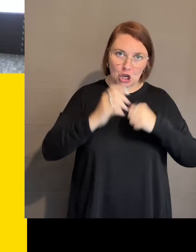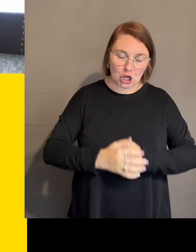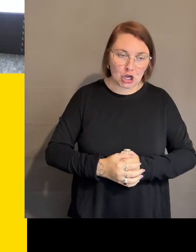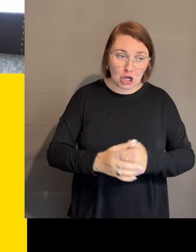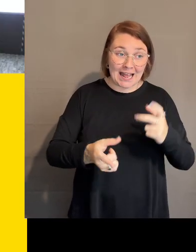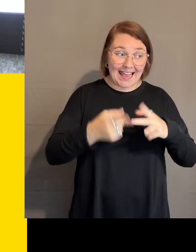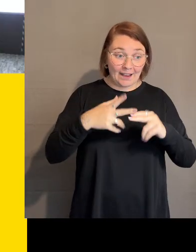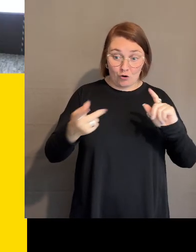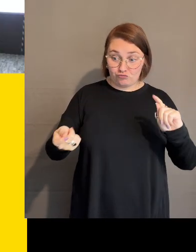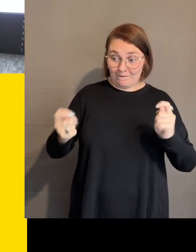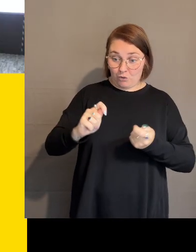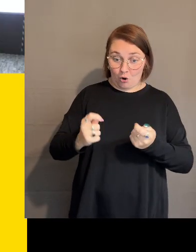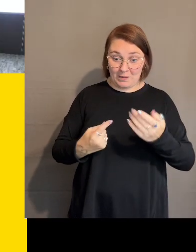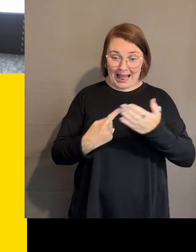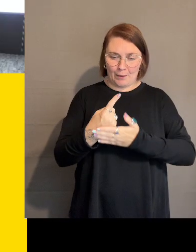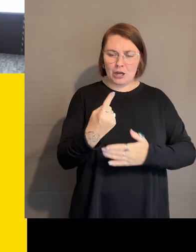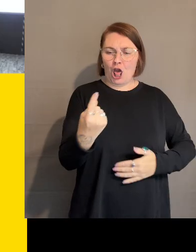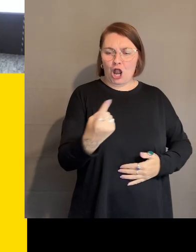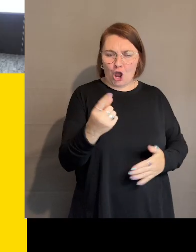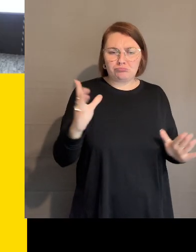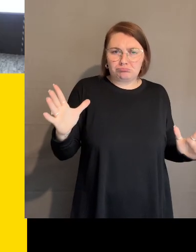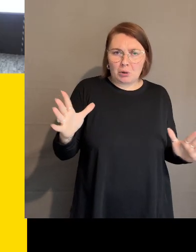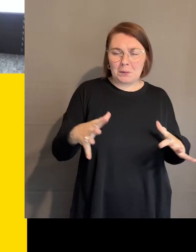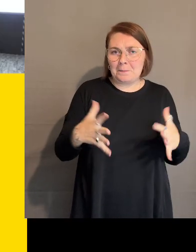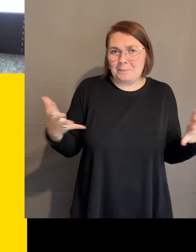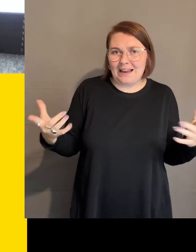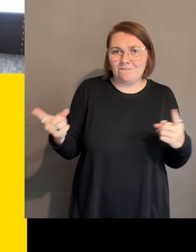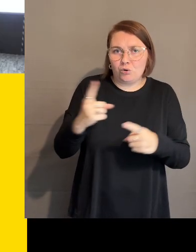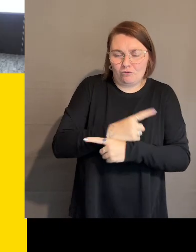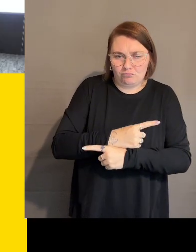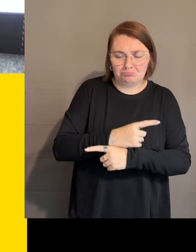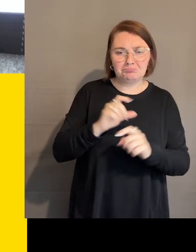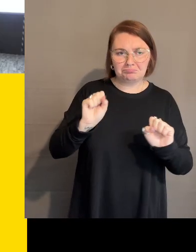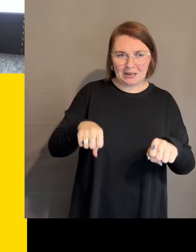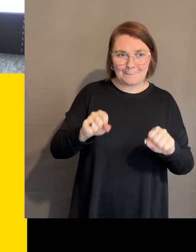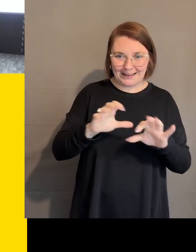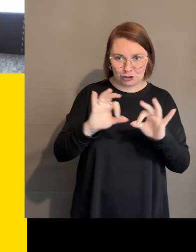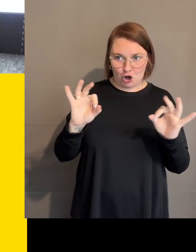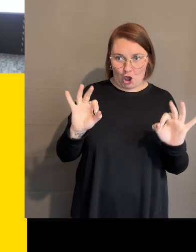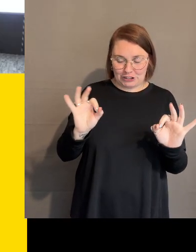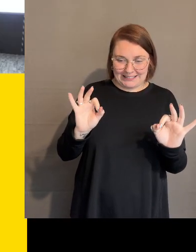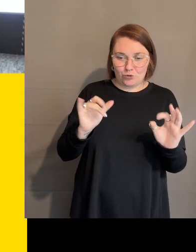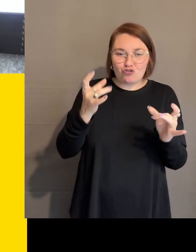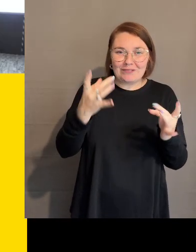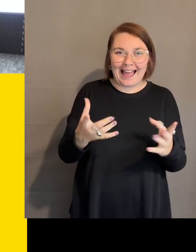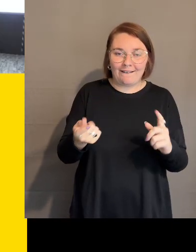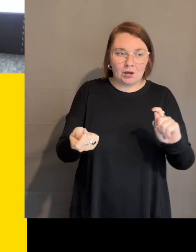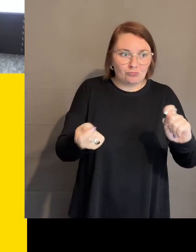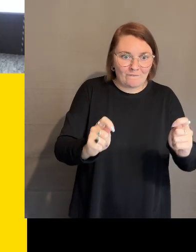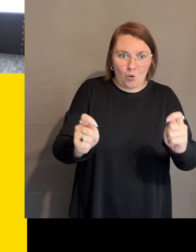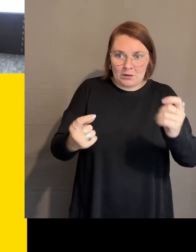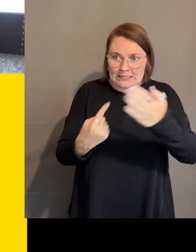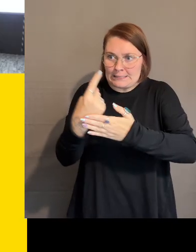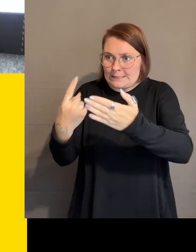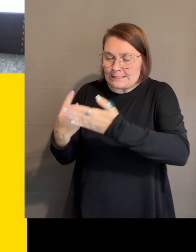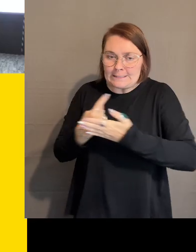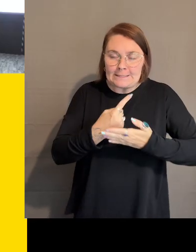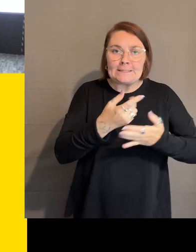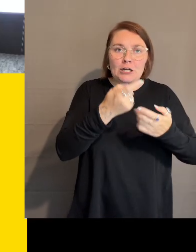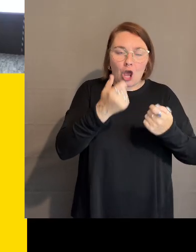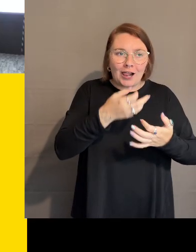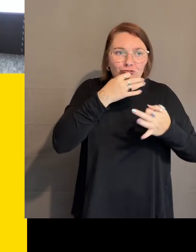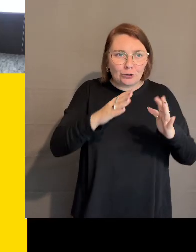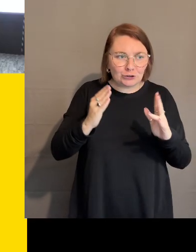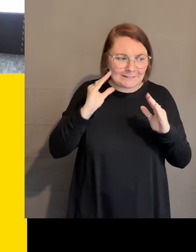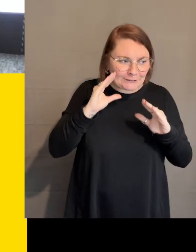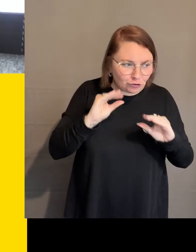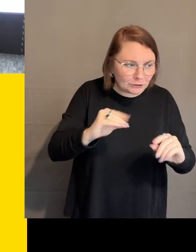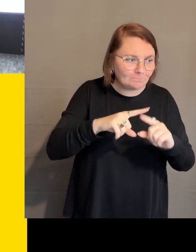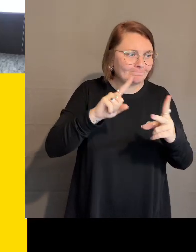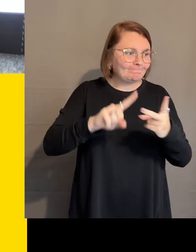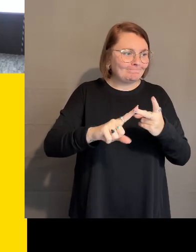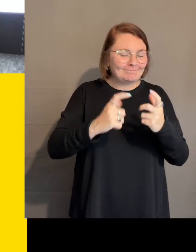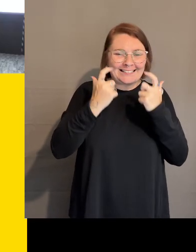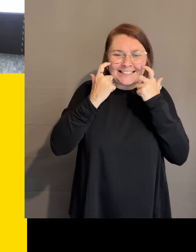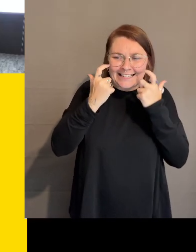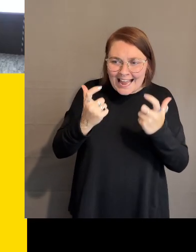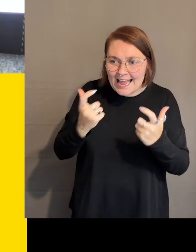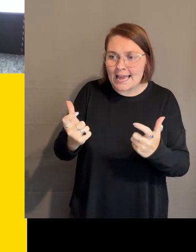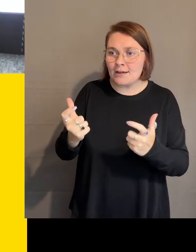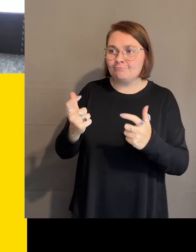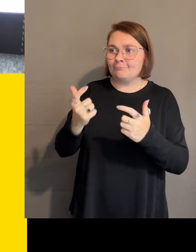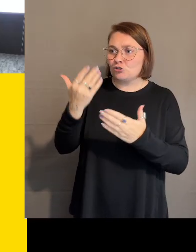you know, if this reform was happening on its own, it would be a big reform, but it is not, right? So we've got multiple reforms going around early childhood education care, schools.